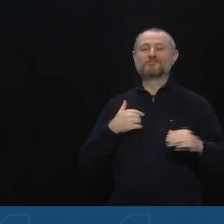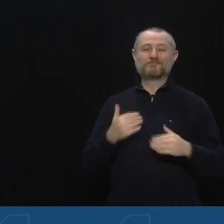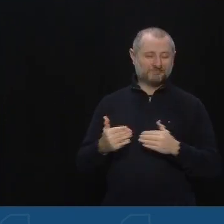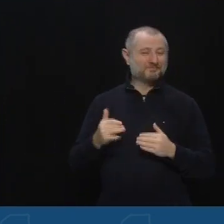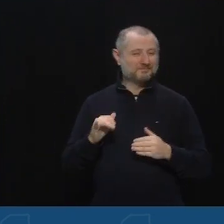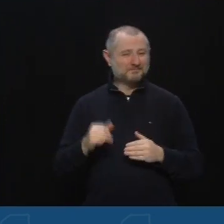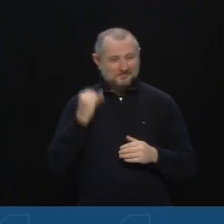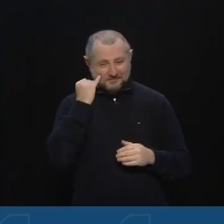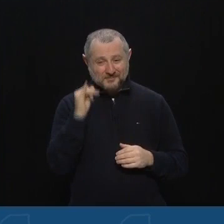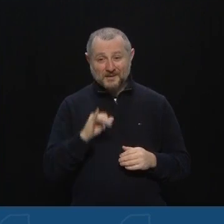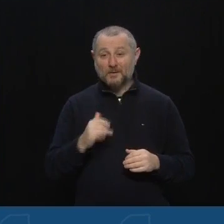WAVE.RkG